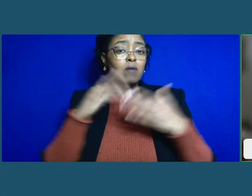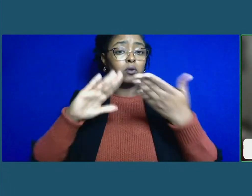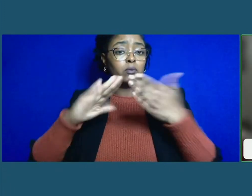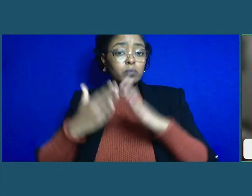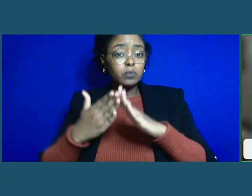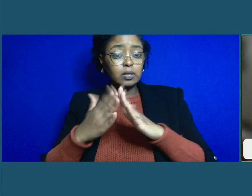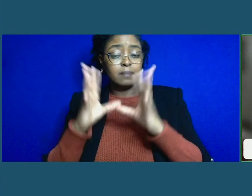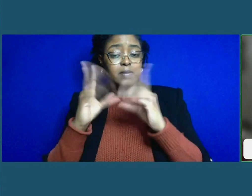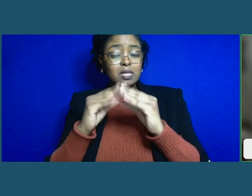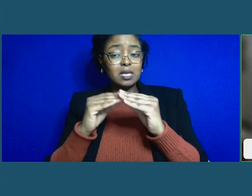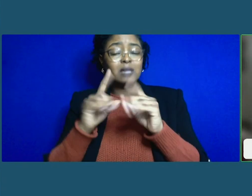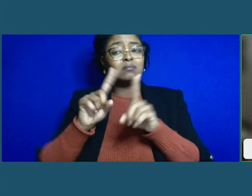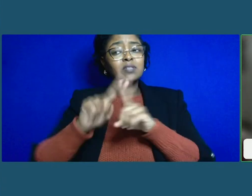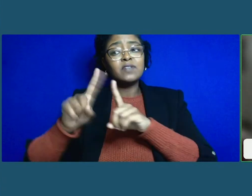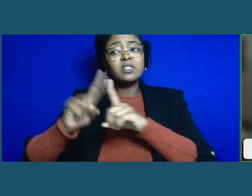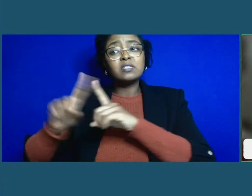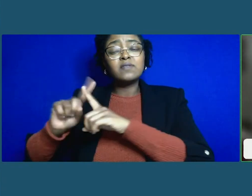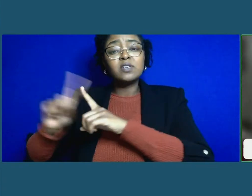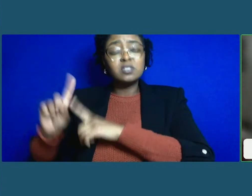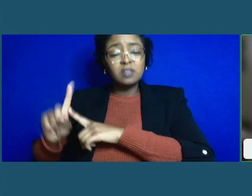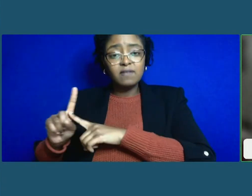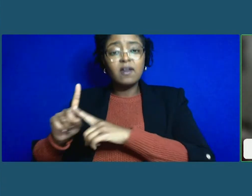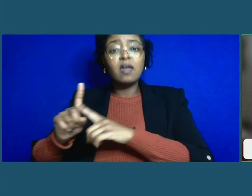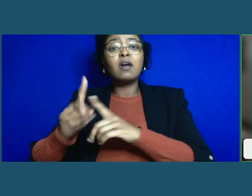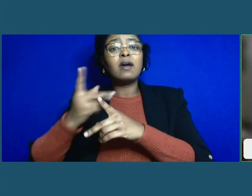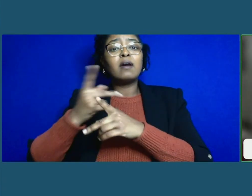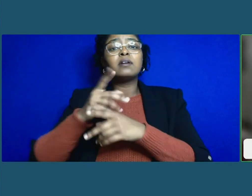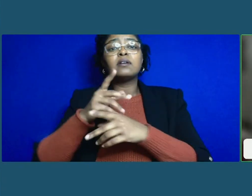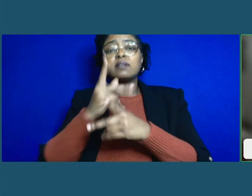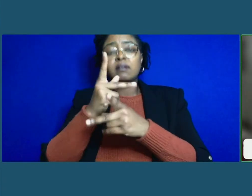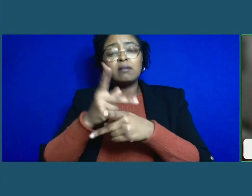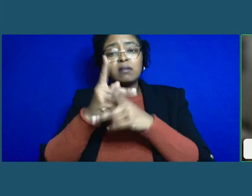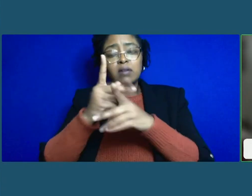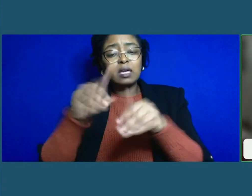have reached the highest levels . We recently had a community